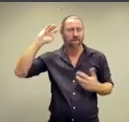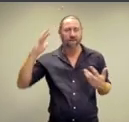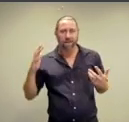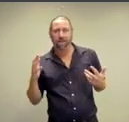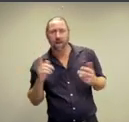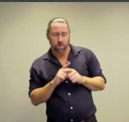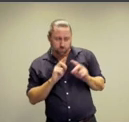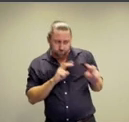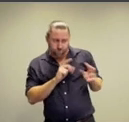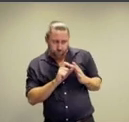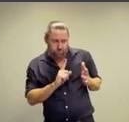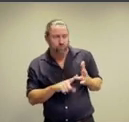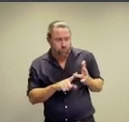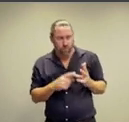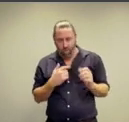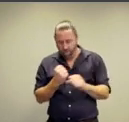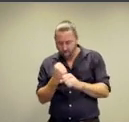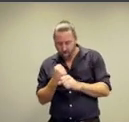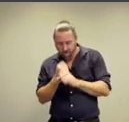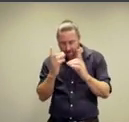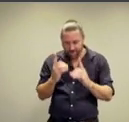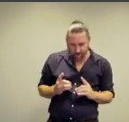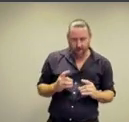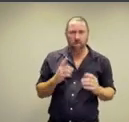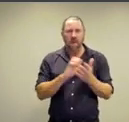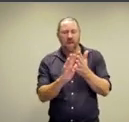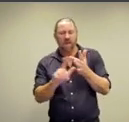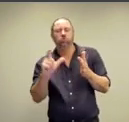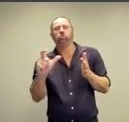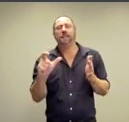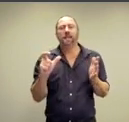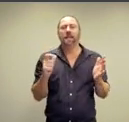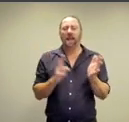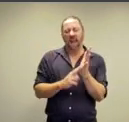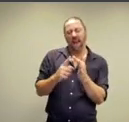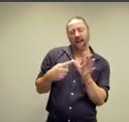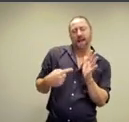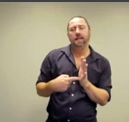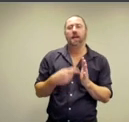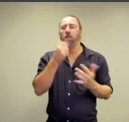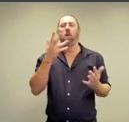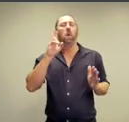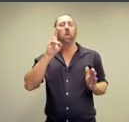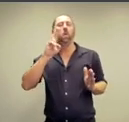Specifically, the studying practices but we can kind of see too here, this is a chicer,